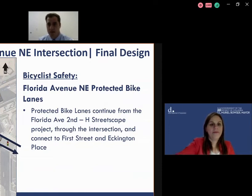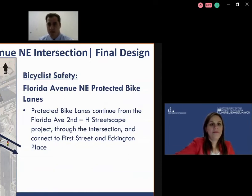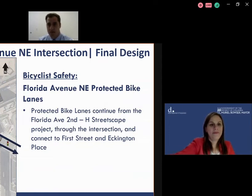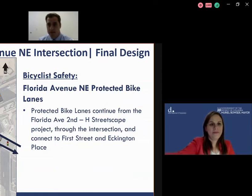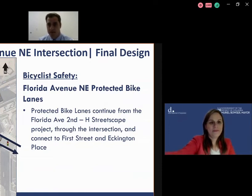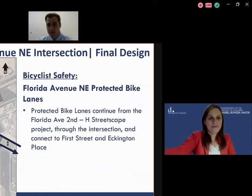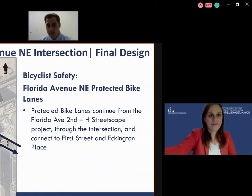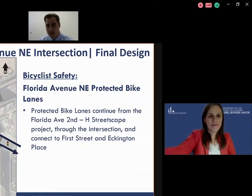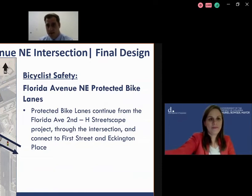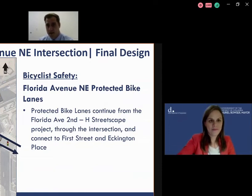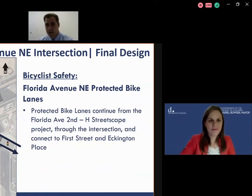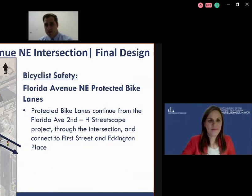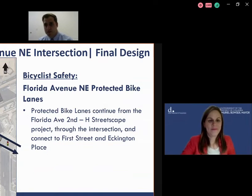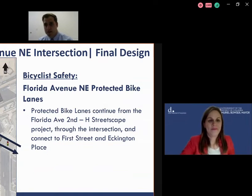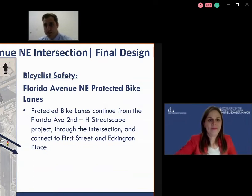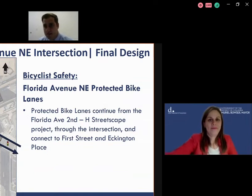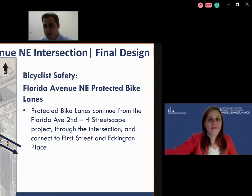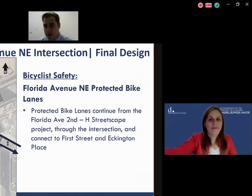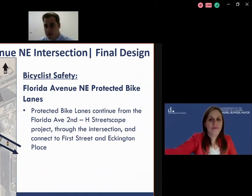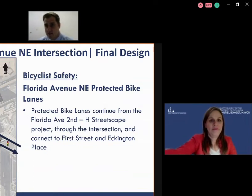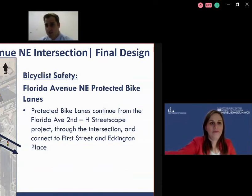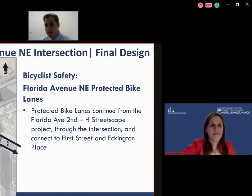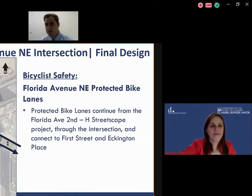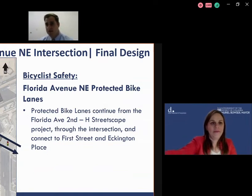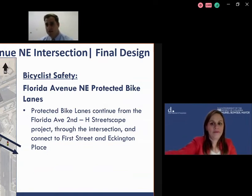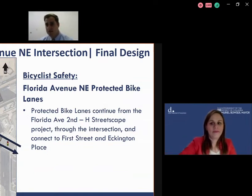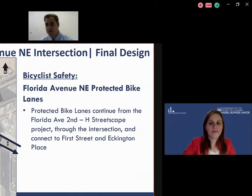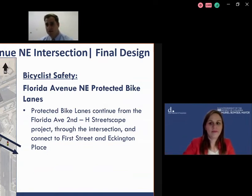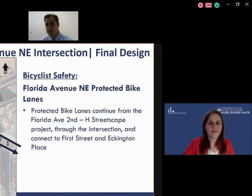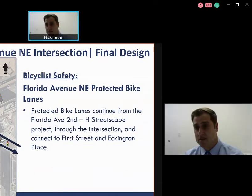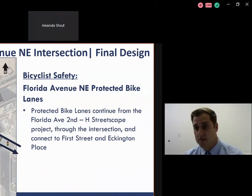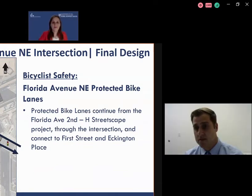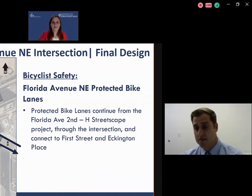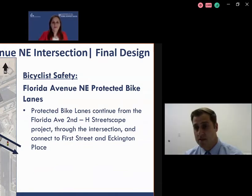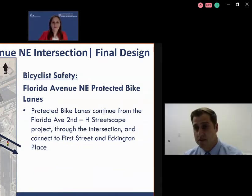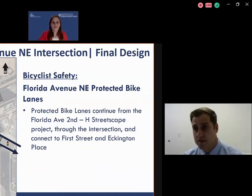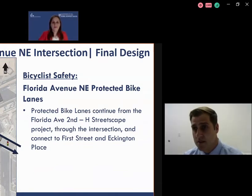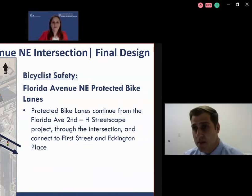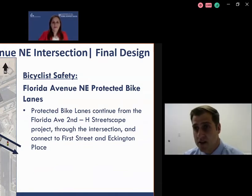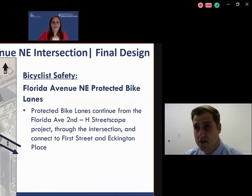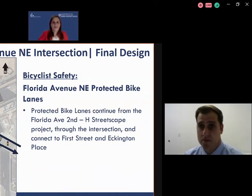thank you amanda as previously mentioned bicycle safety and bicycle infrastructure is a major